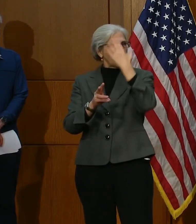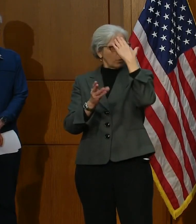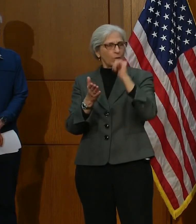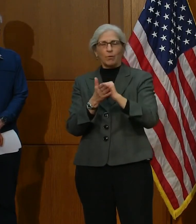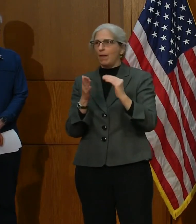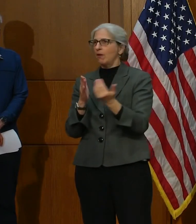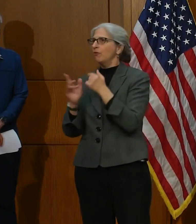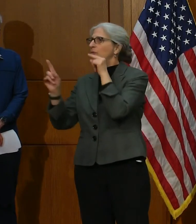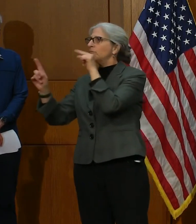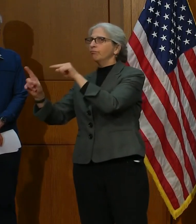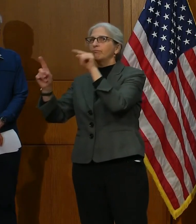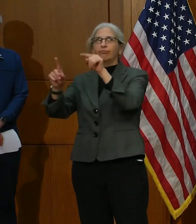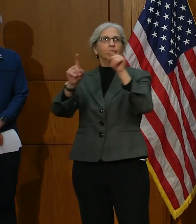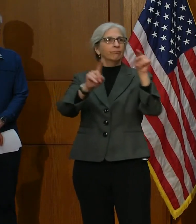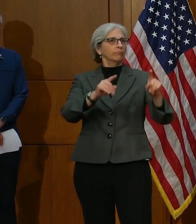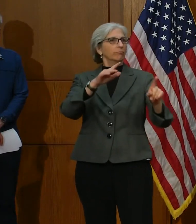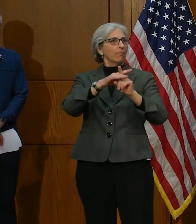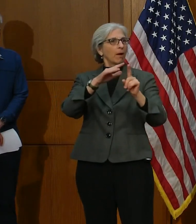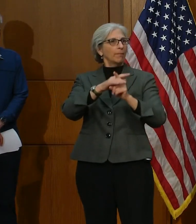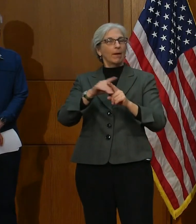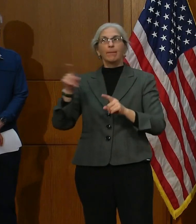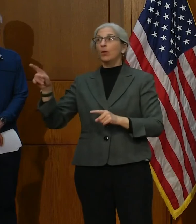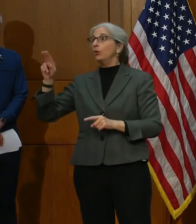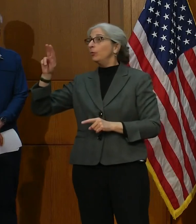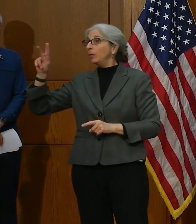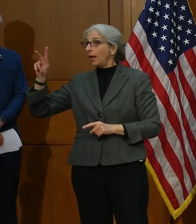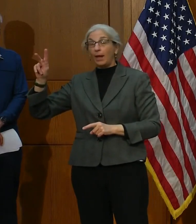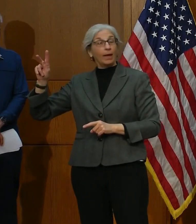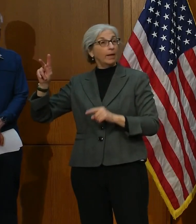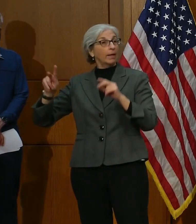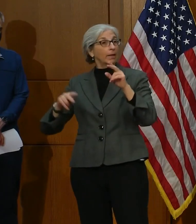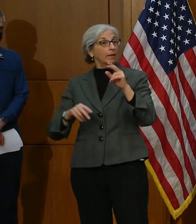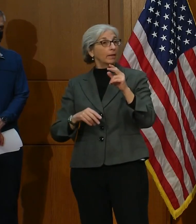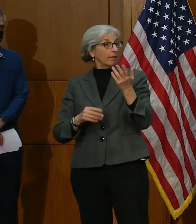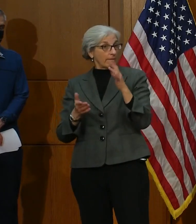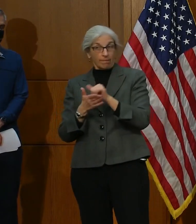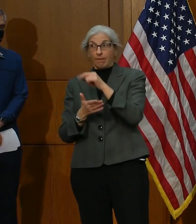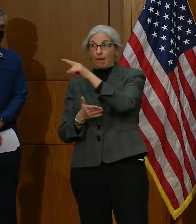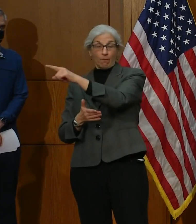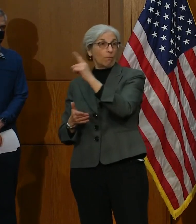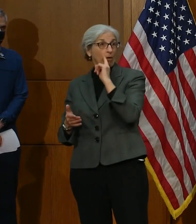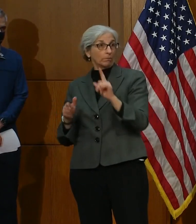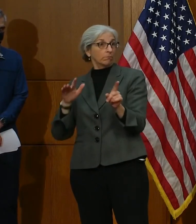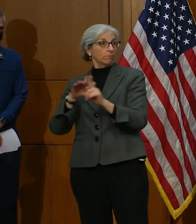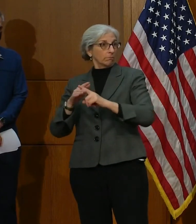ACROSS THE WORLD. AND SO WE KNOW THIES VARIANTS HAVE POPPED UP IN DIFFERENT PLACES. OBVIOUSLY THE ONE IN THE UNITED